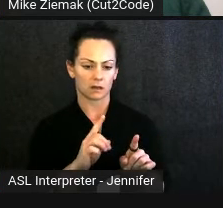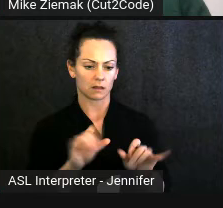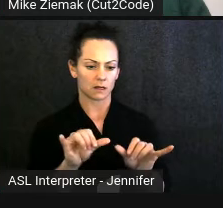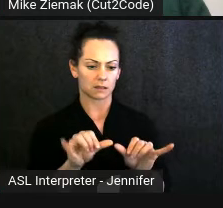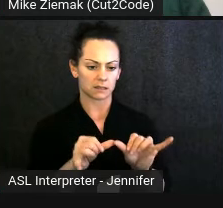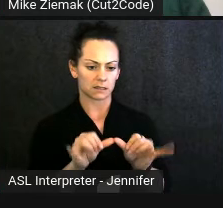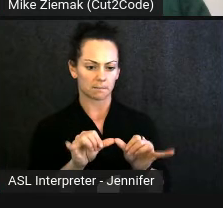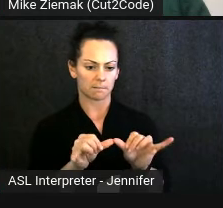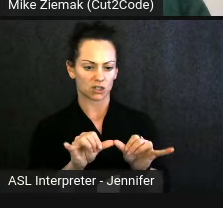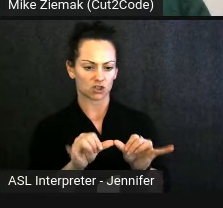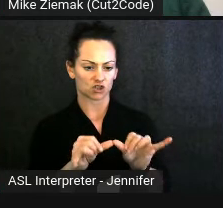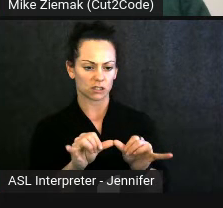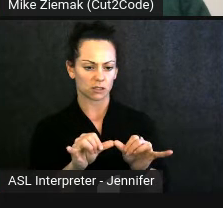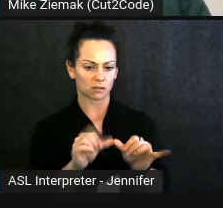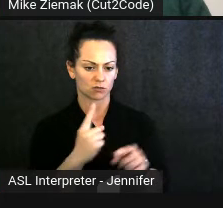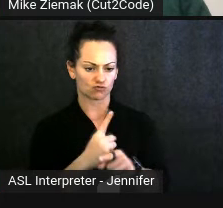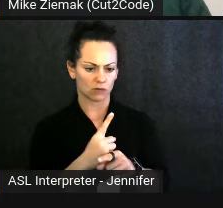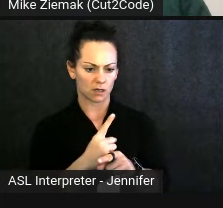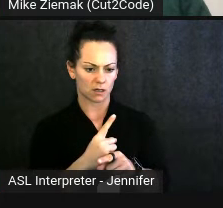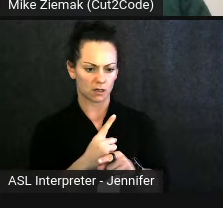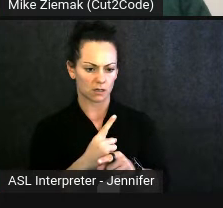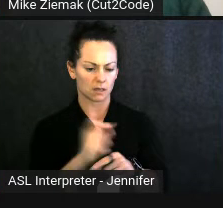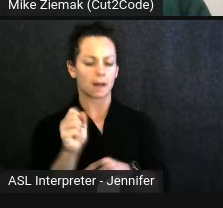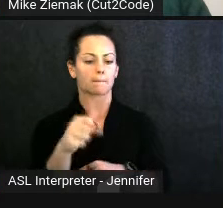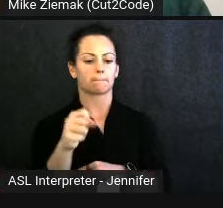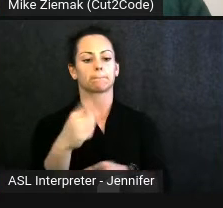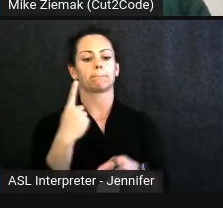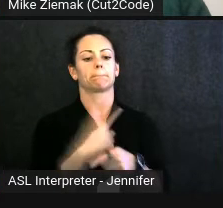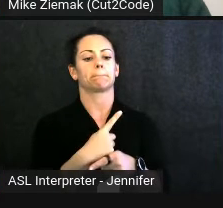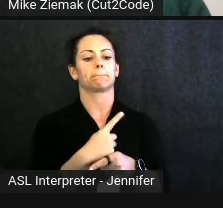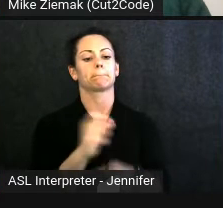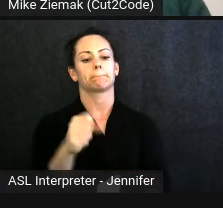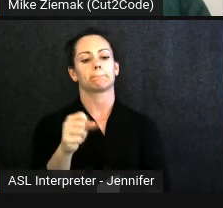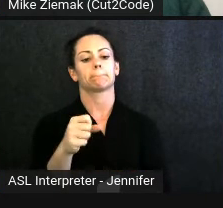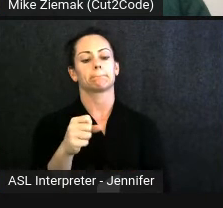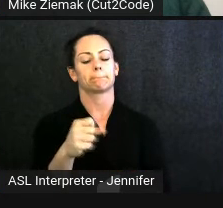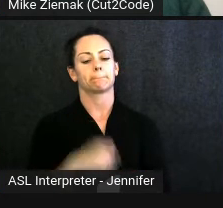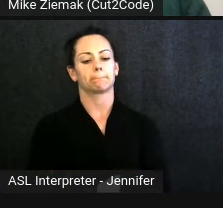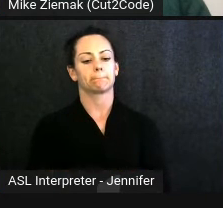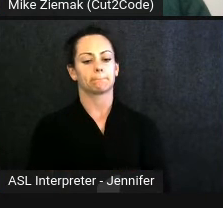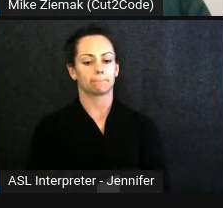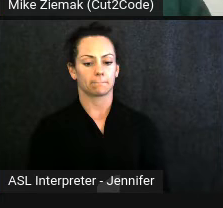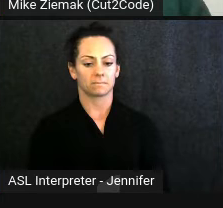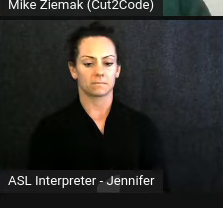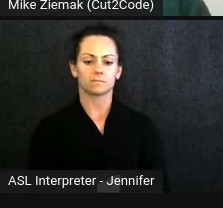The dimensions are right and looks good.